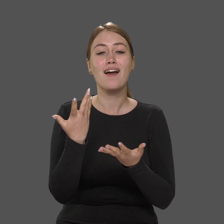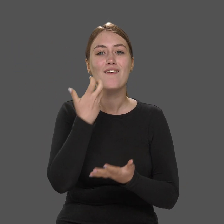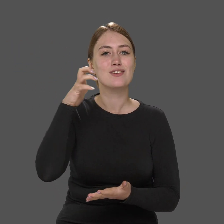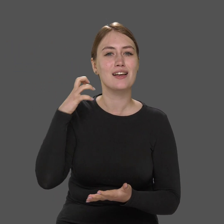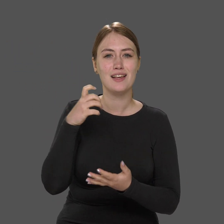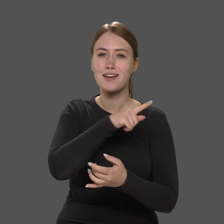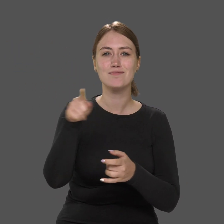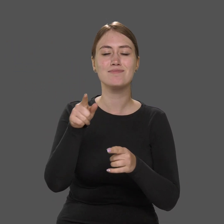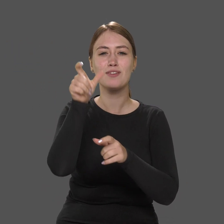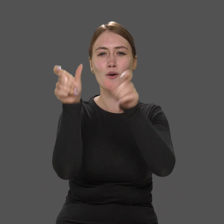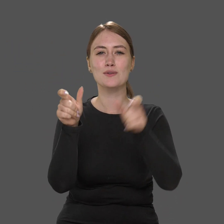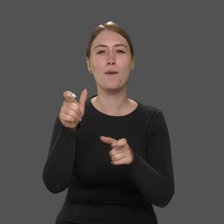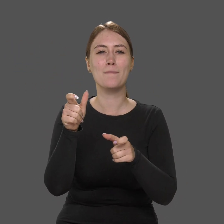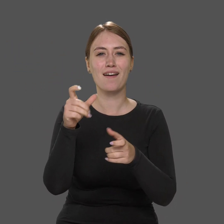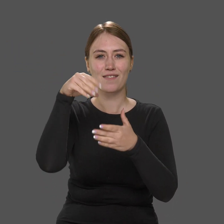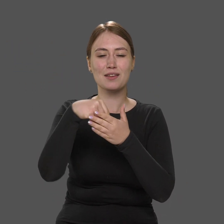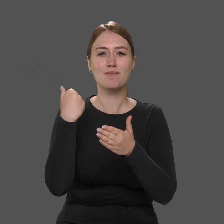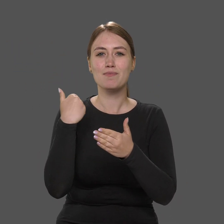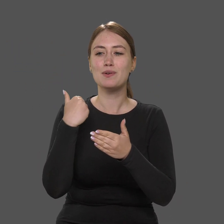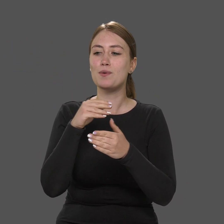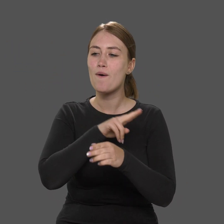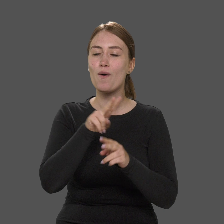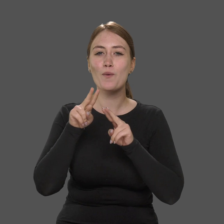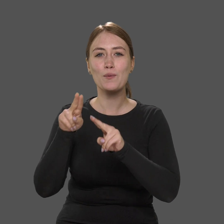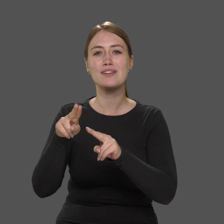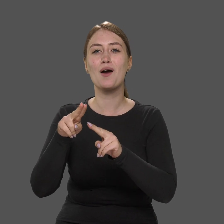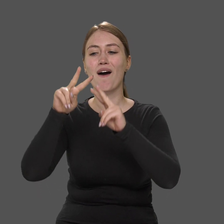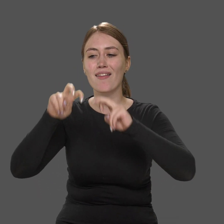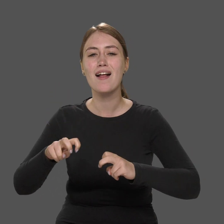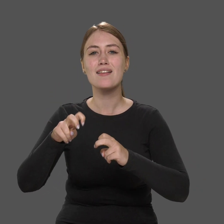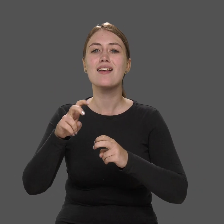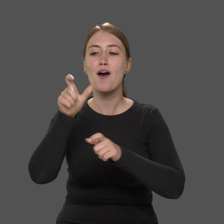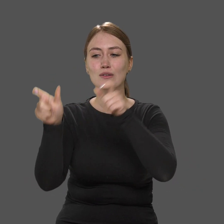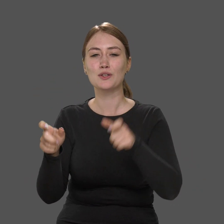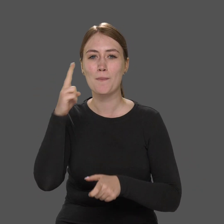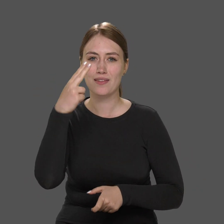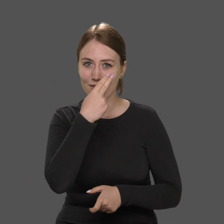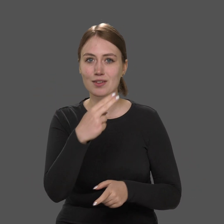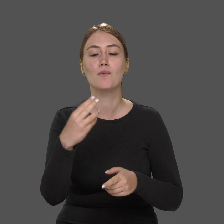Previously, scientists described numerous studies involving blind individuals,